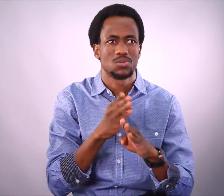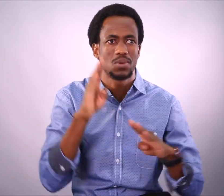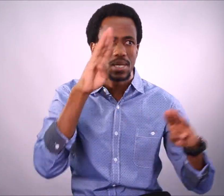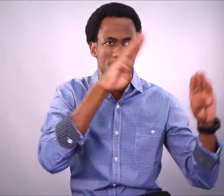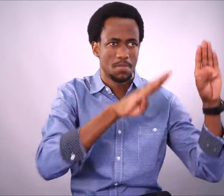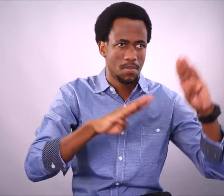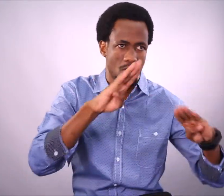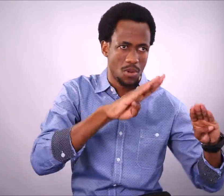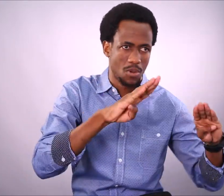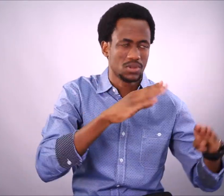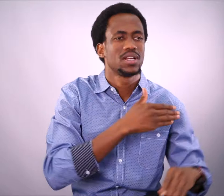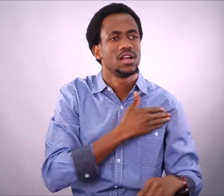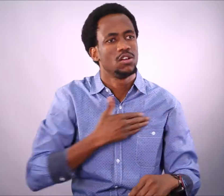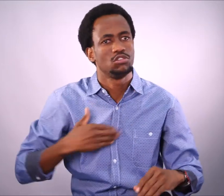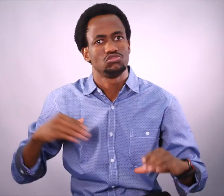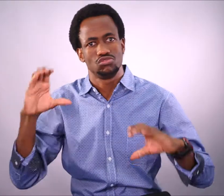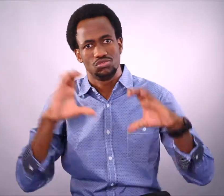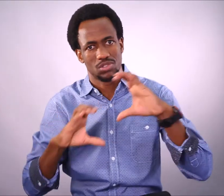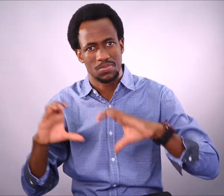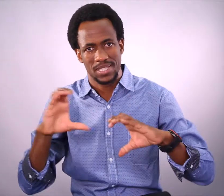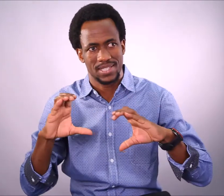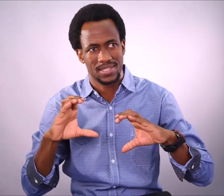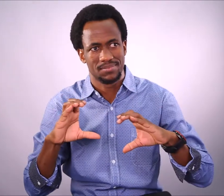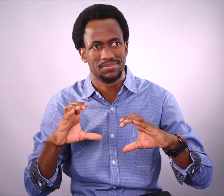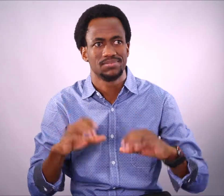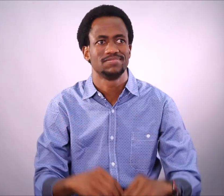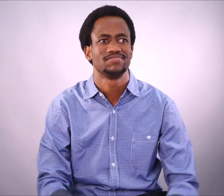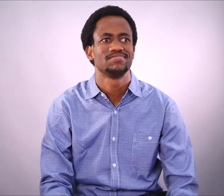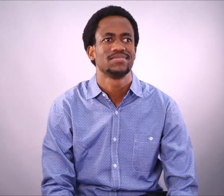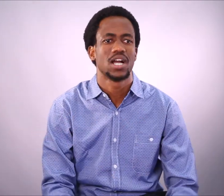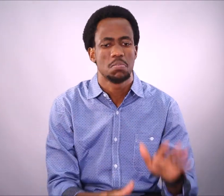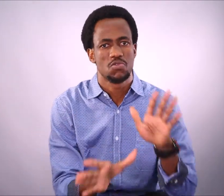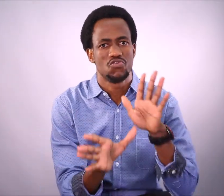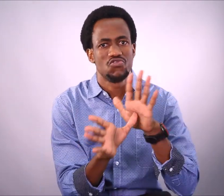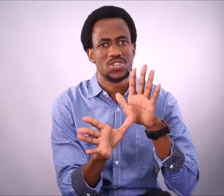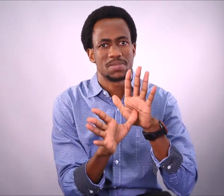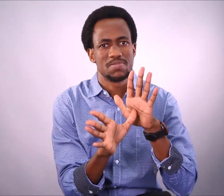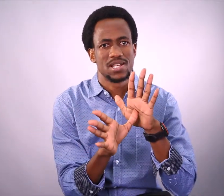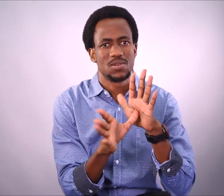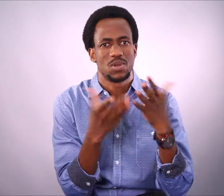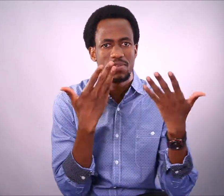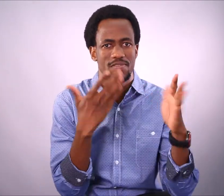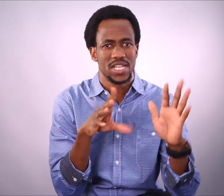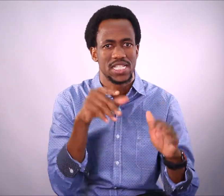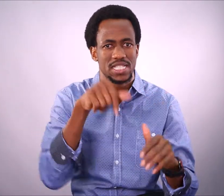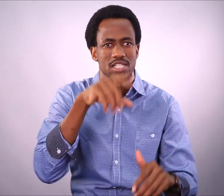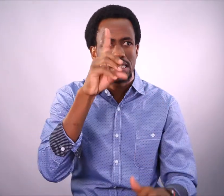and my major is biology and chemistry. I'm a senior